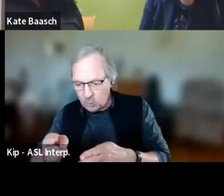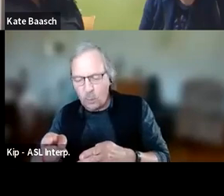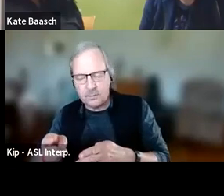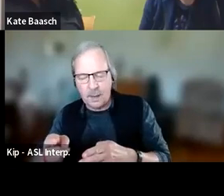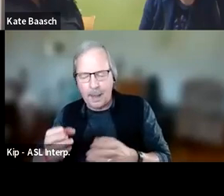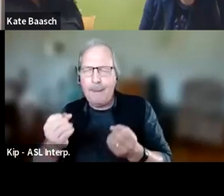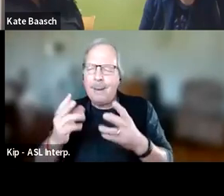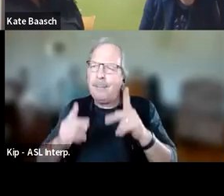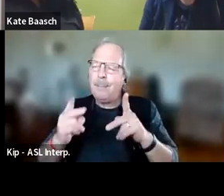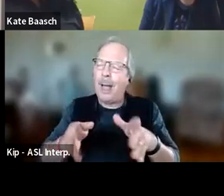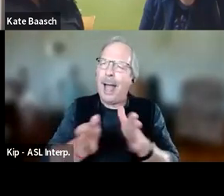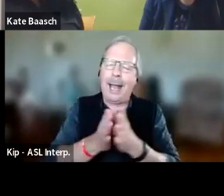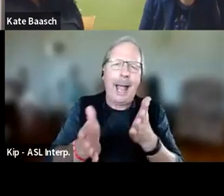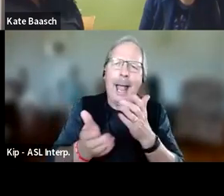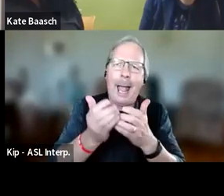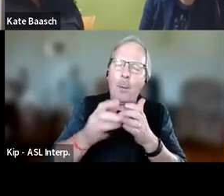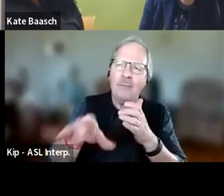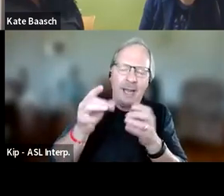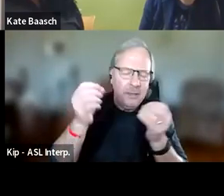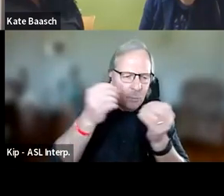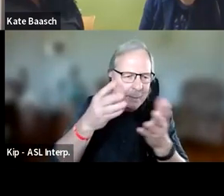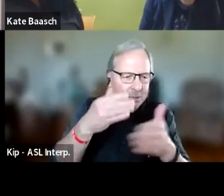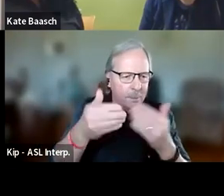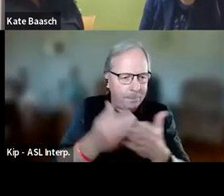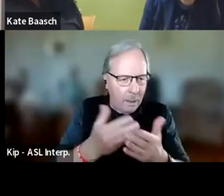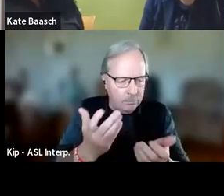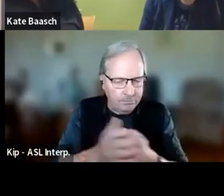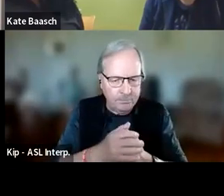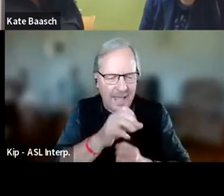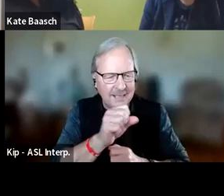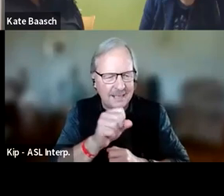how do I find information about that SSA 3288 form,